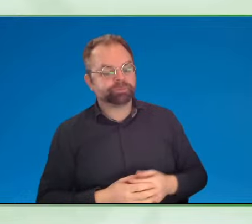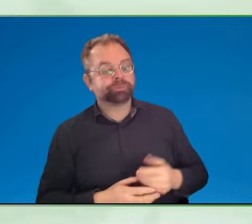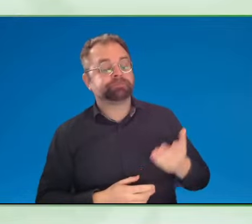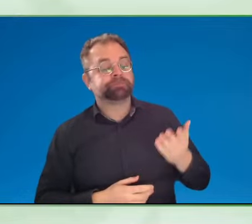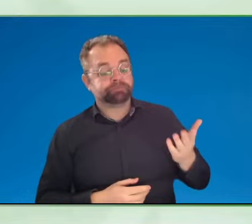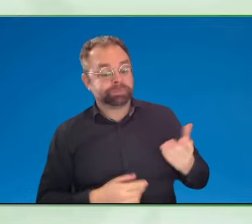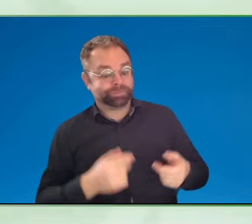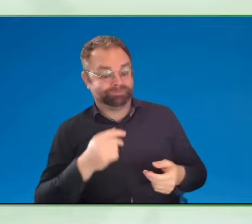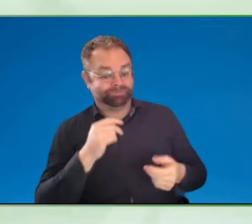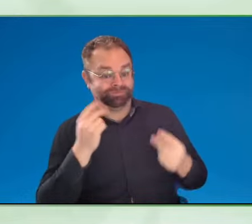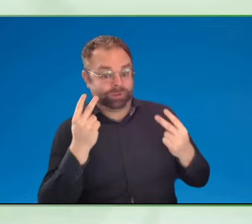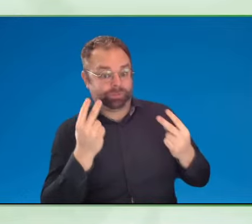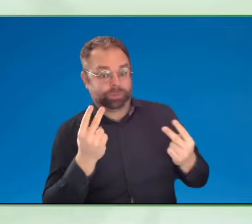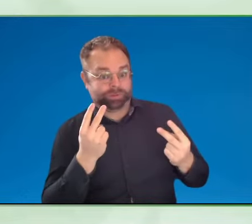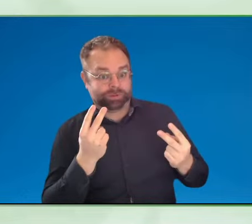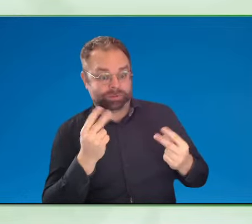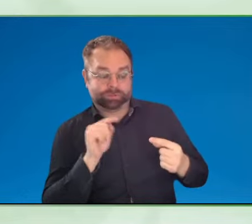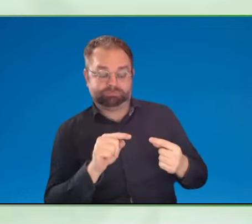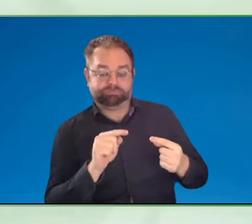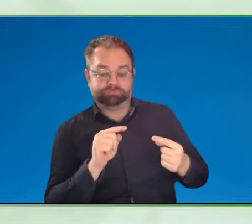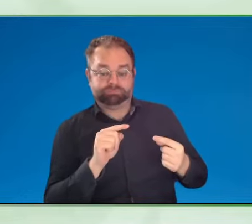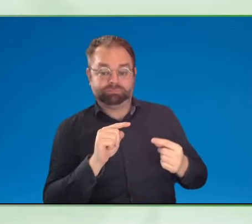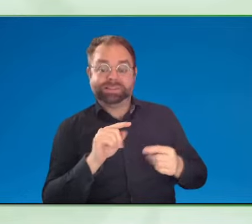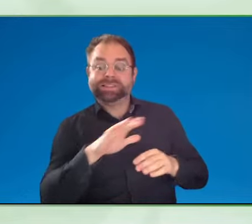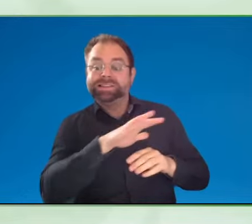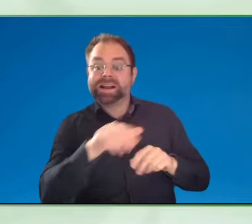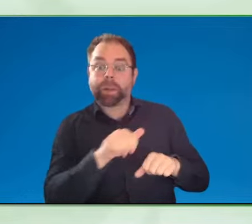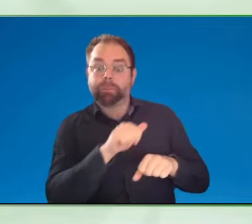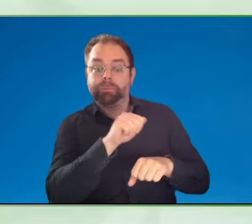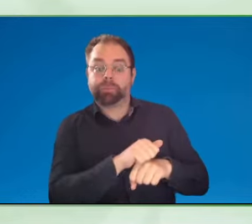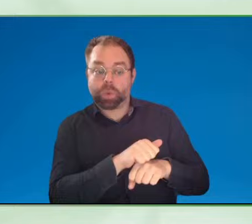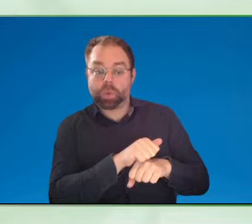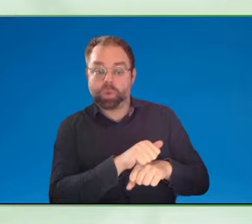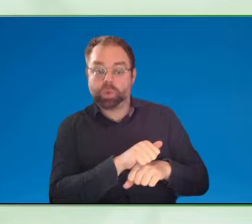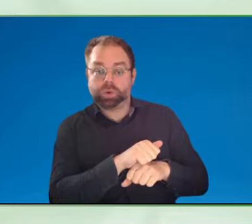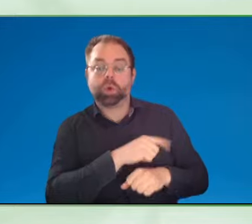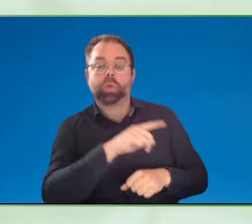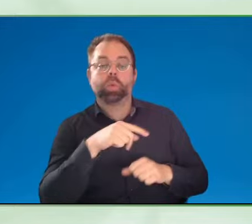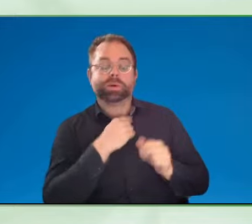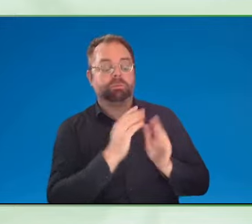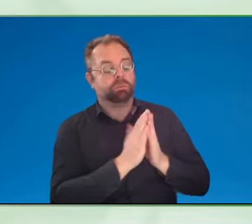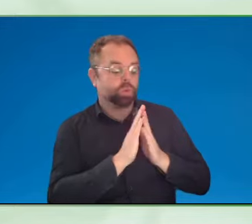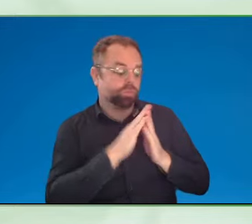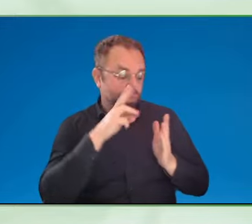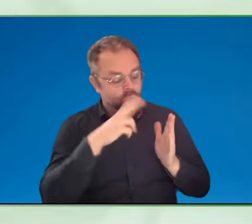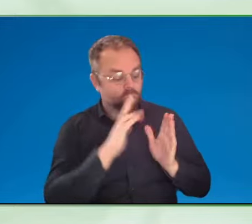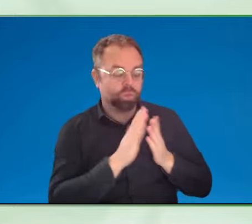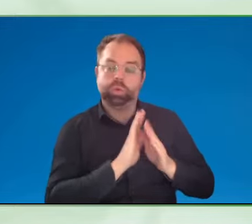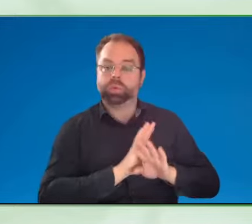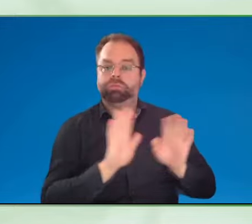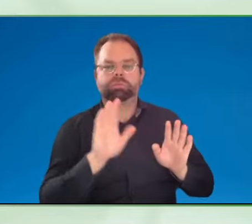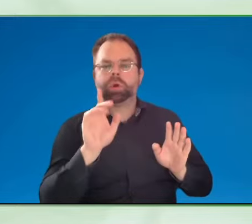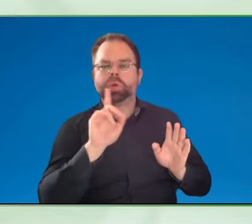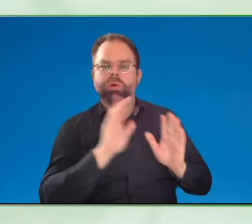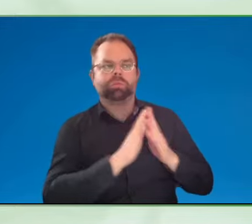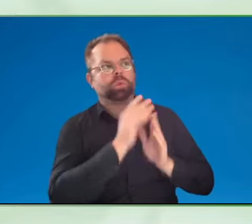people to learn in different modes and forms and learn in a group context and with friends